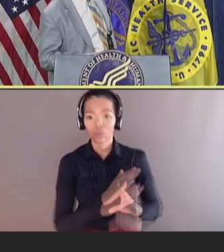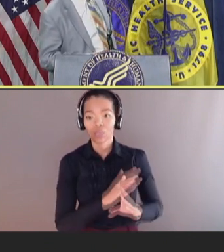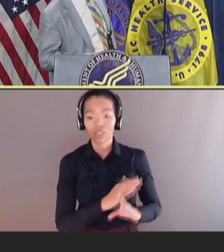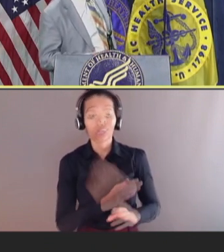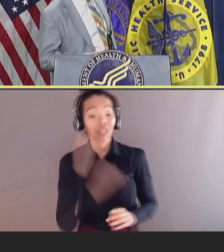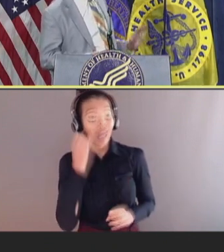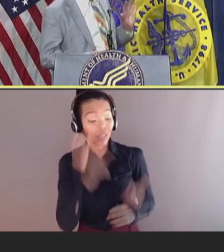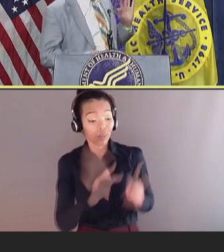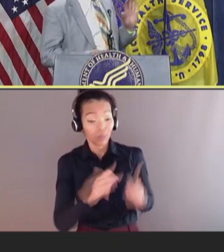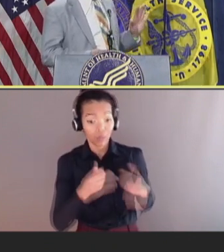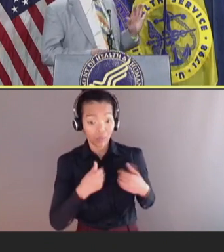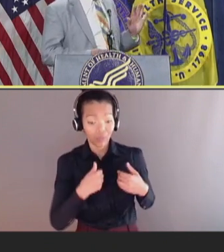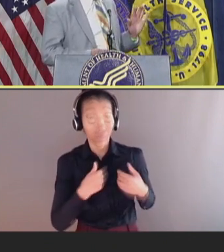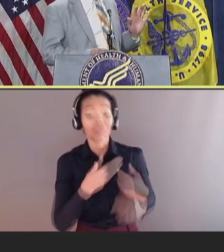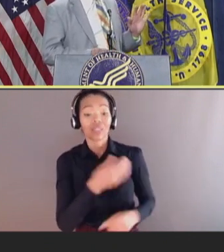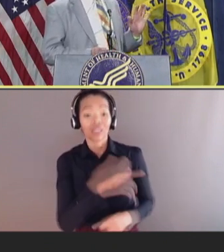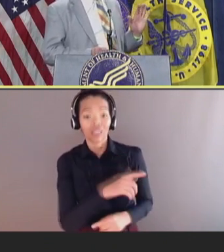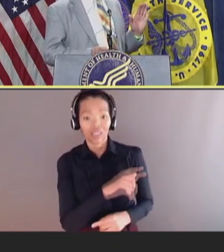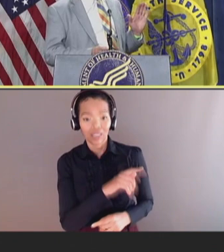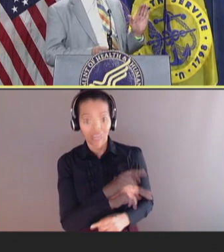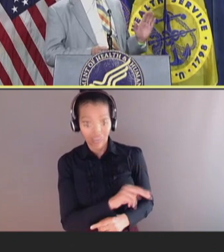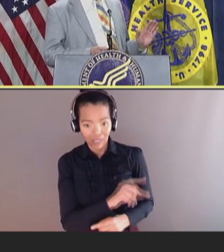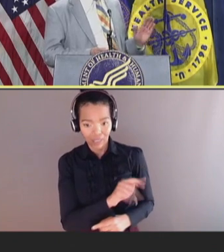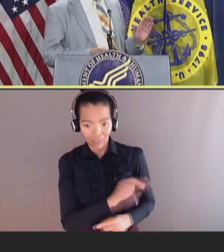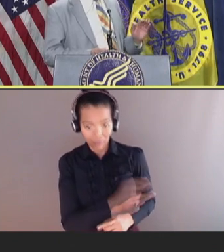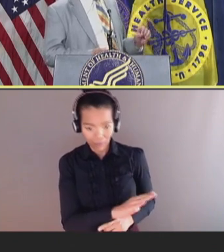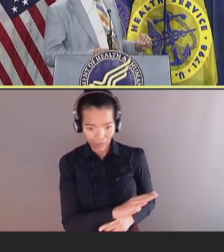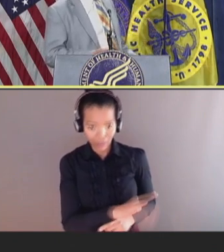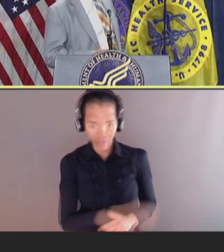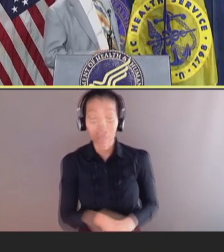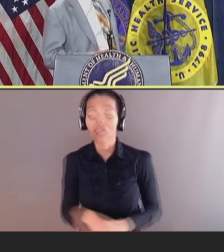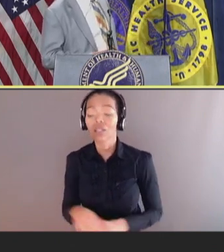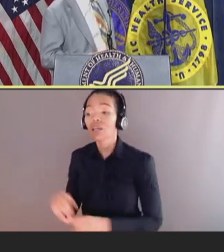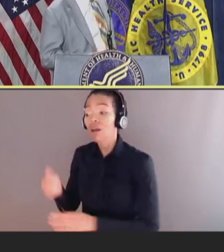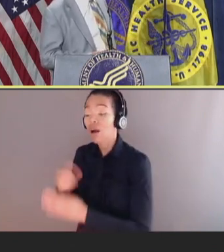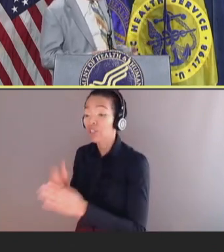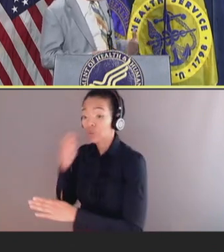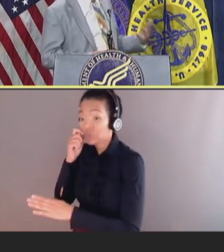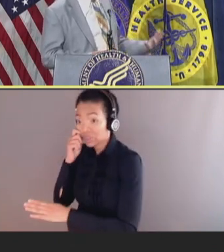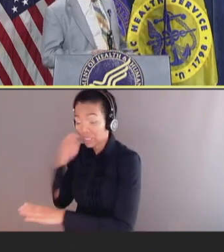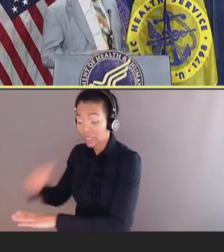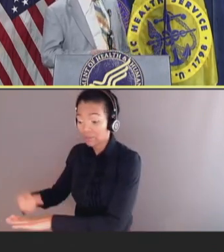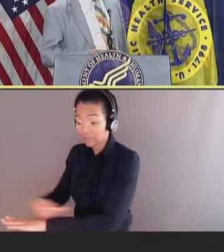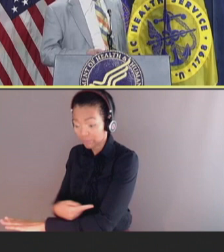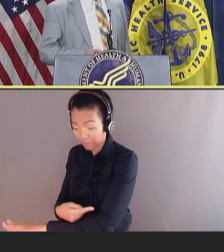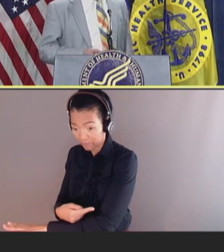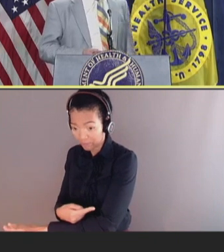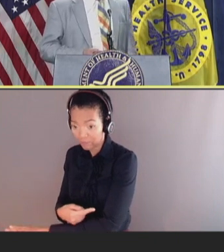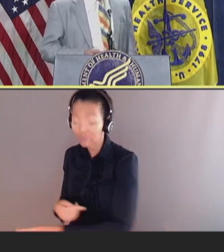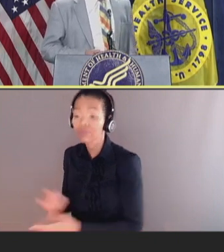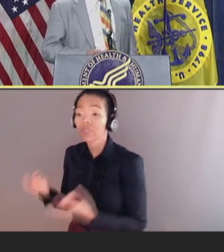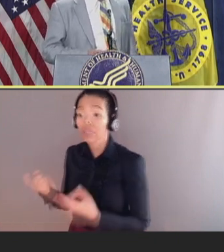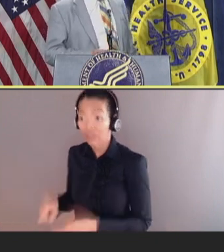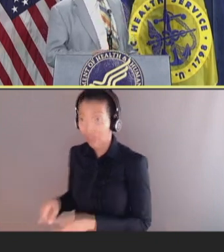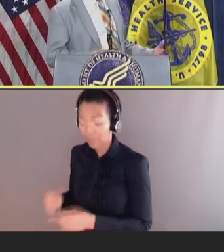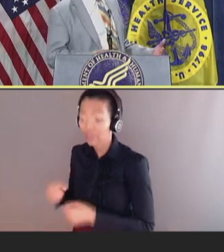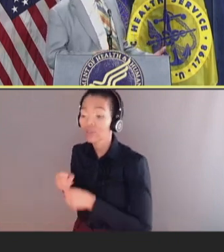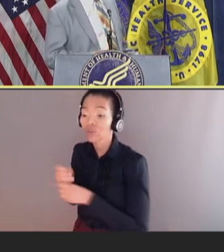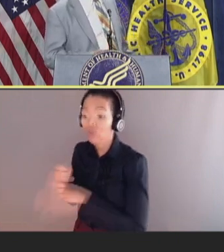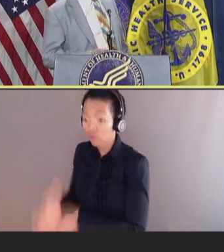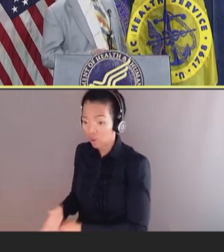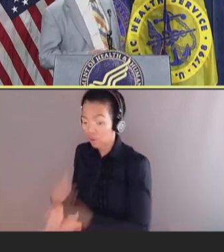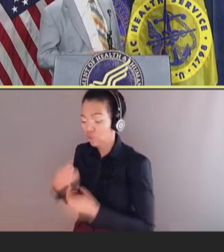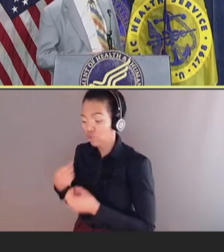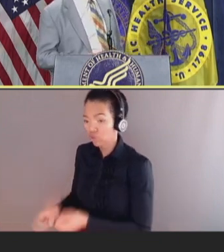But the intradermal vaccination, it was able to induce a strong response in blood,